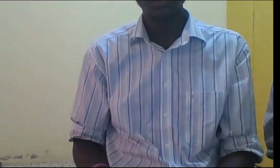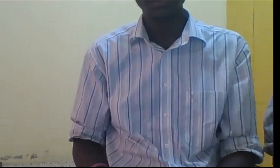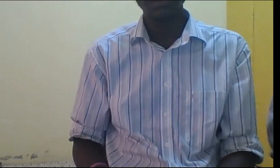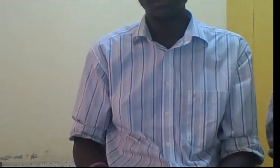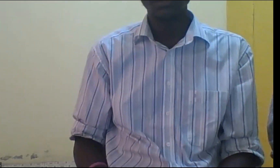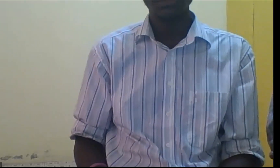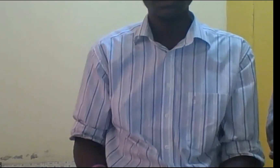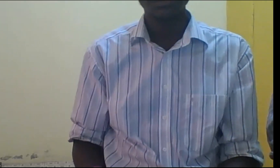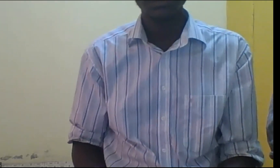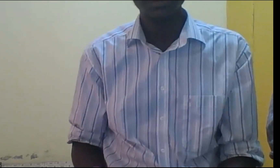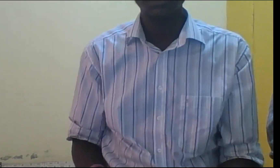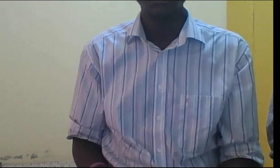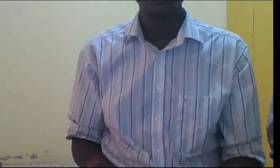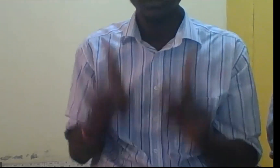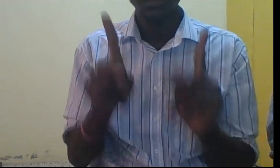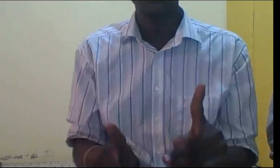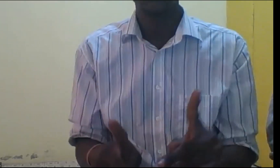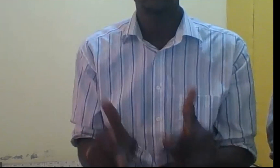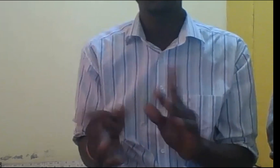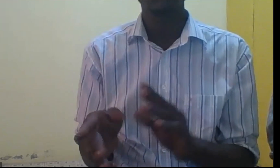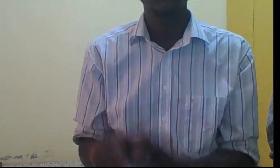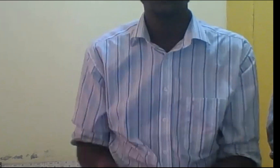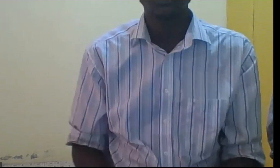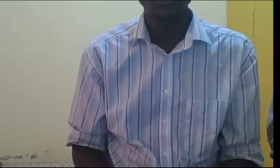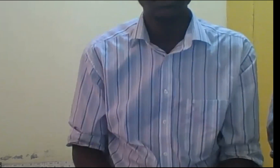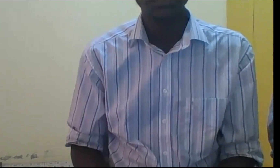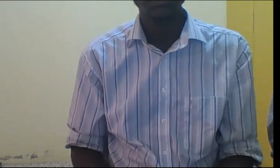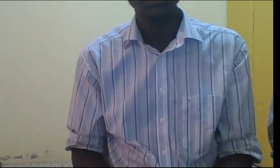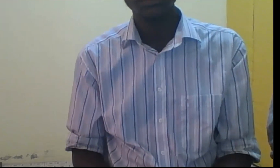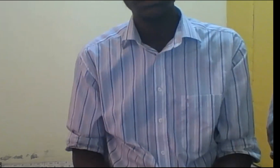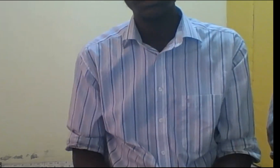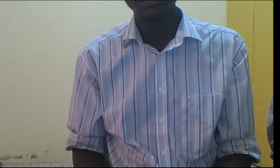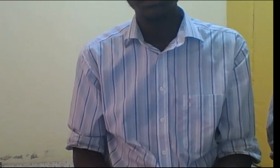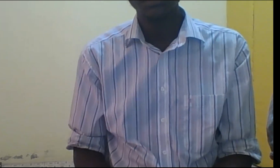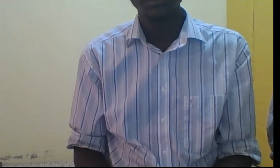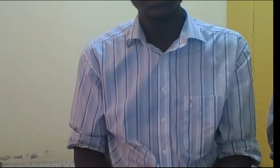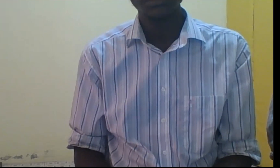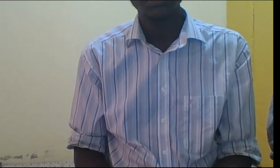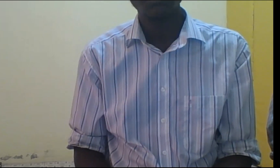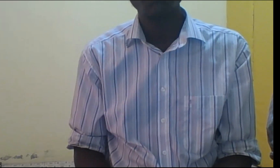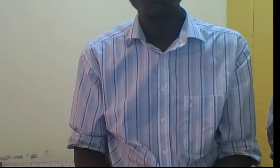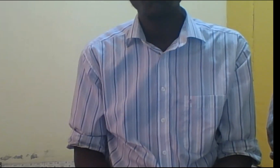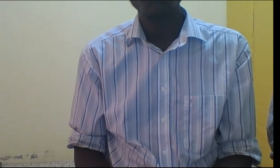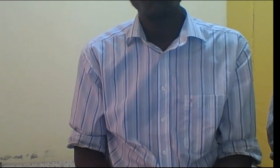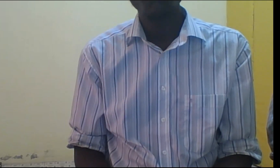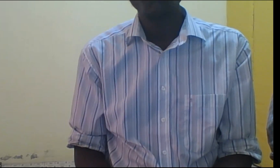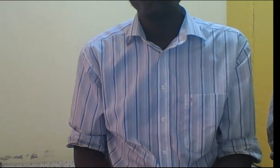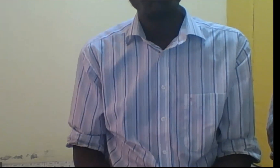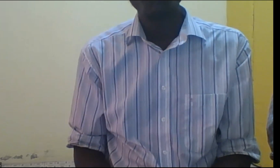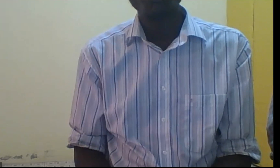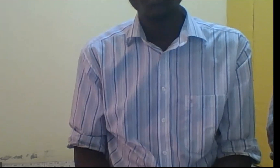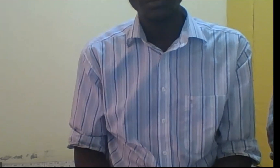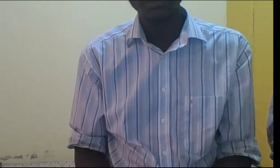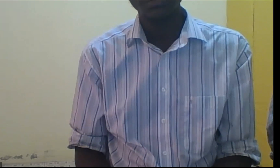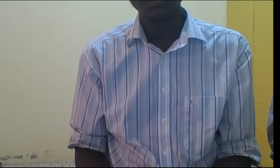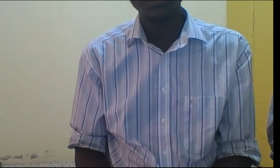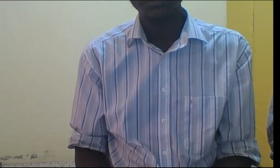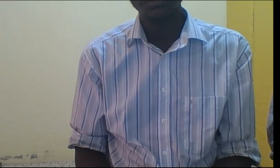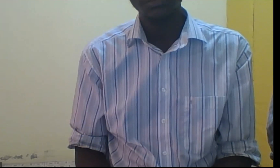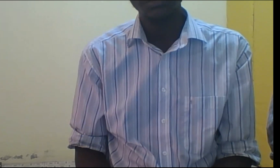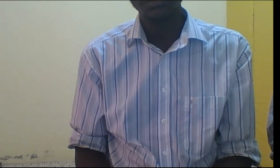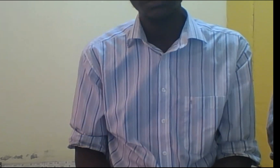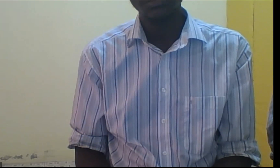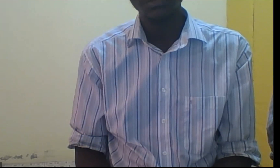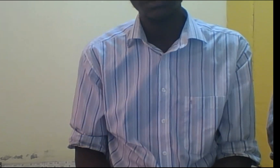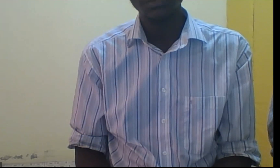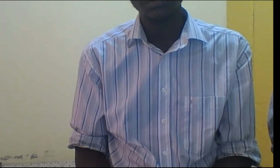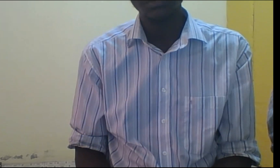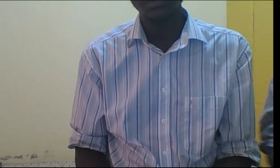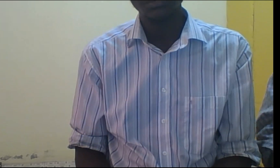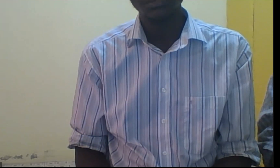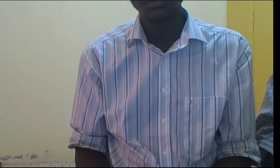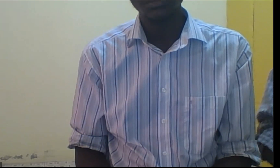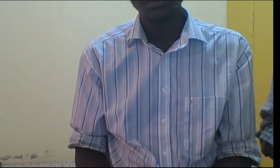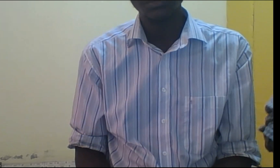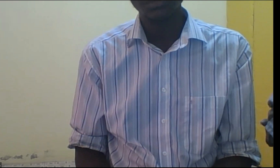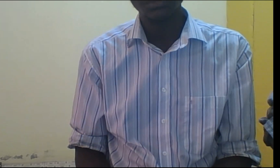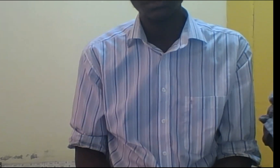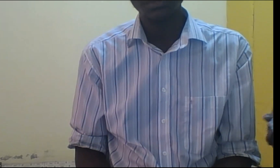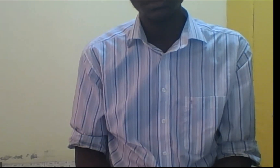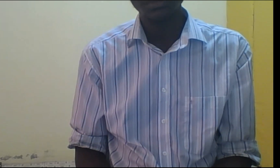I will request somebody to translate for us. Michelle, Linda.